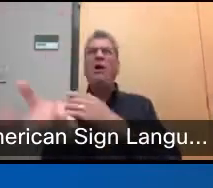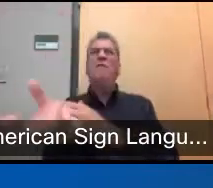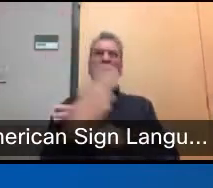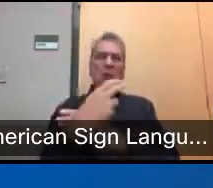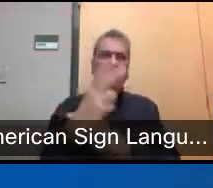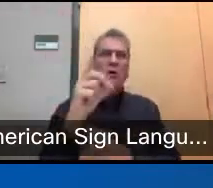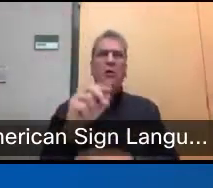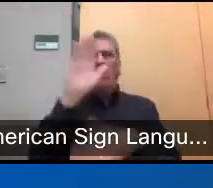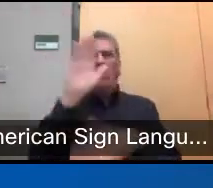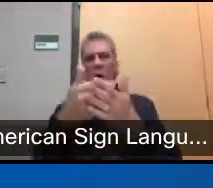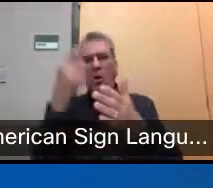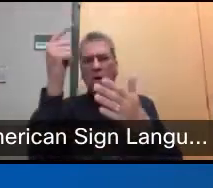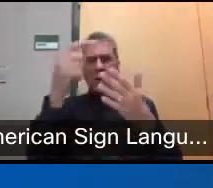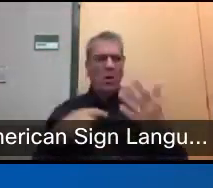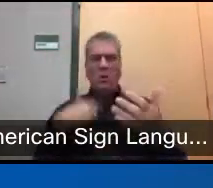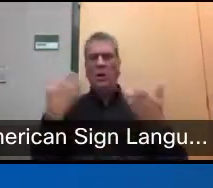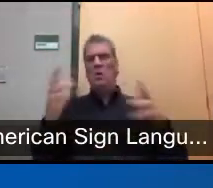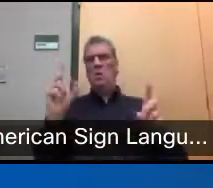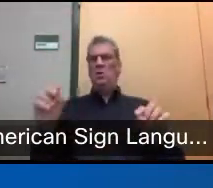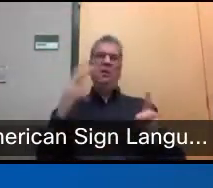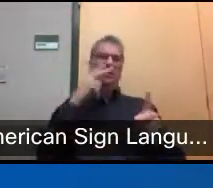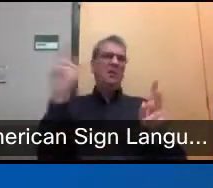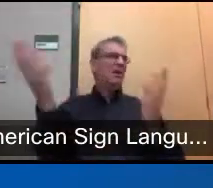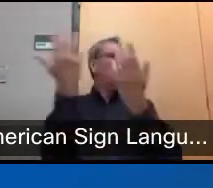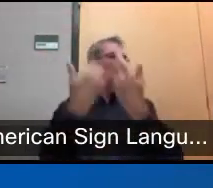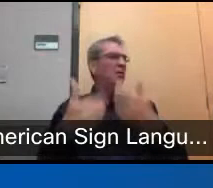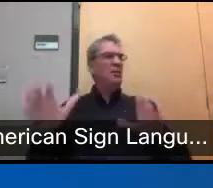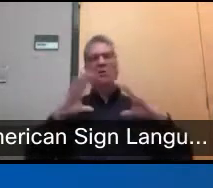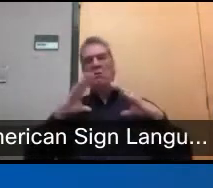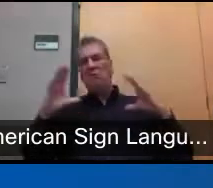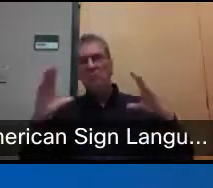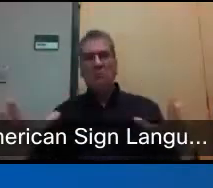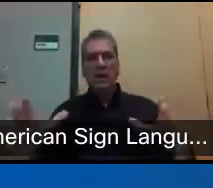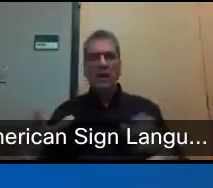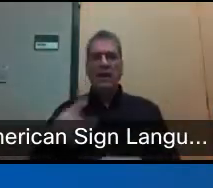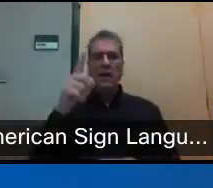that we didn't want to do? See it all turned out. Okay, right you you must not have really